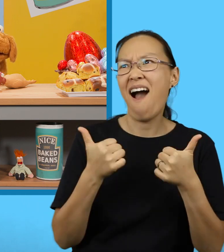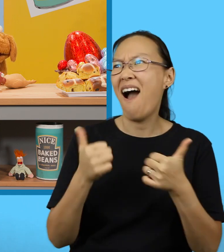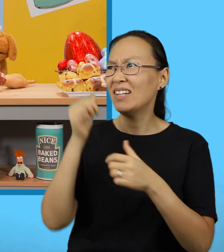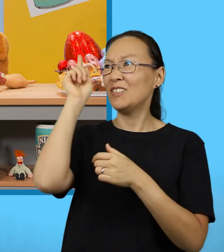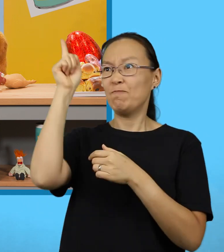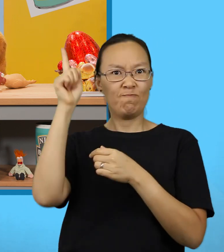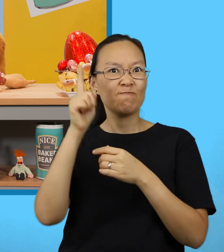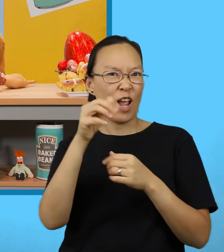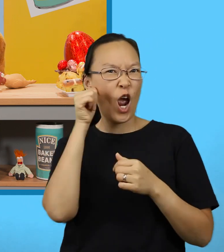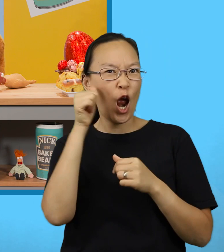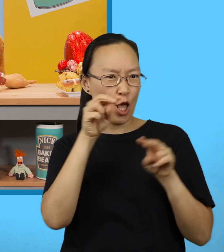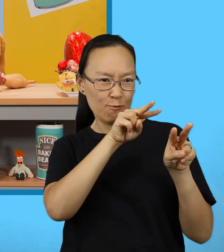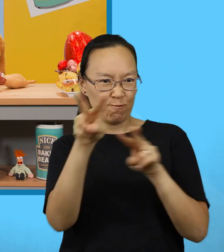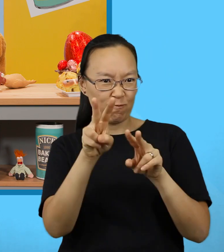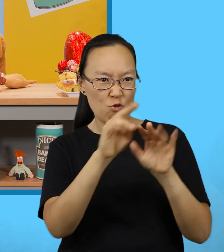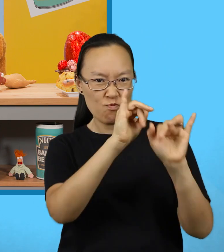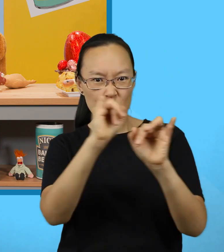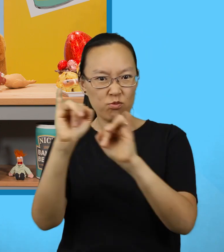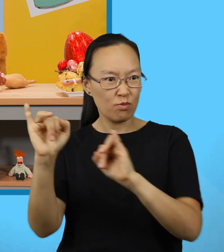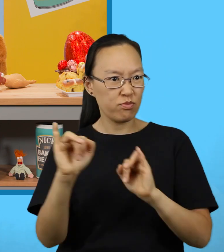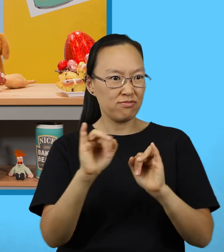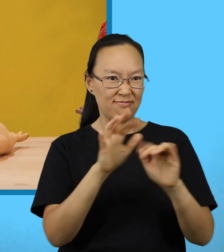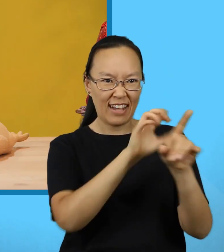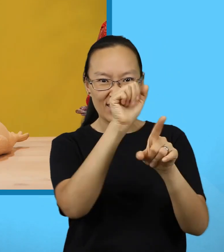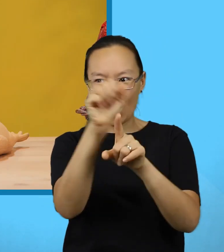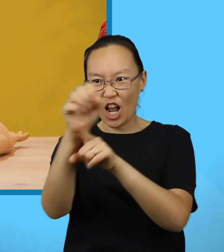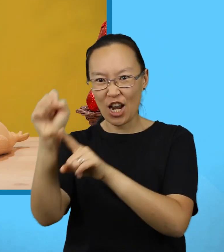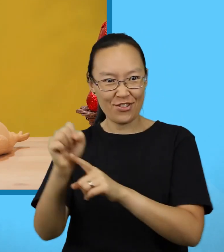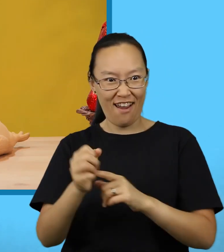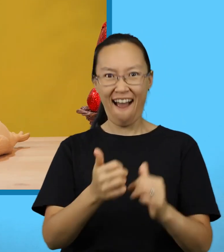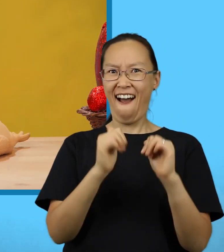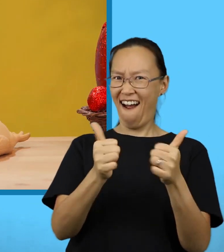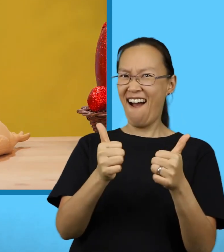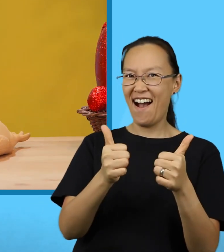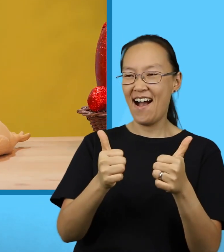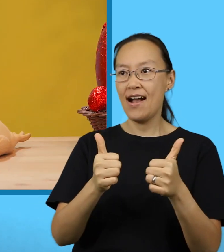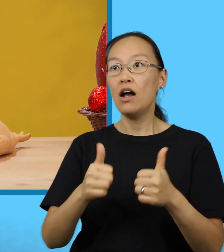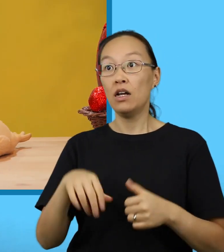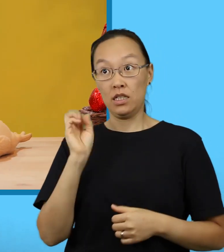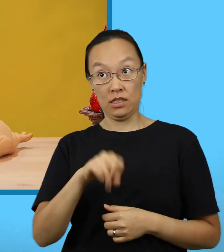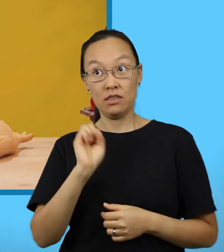sees every wrong thing that other people do to us. Yeah, that does sound good.